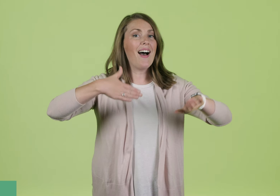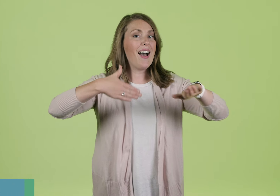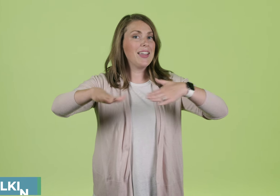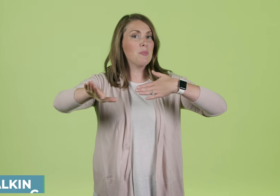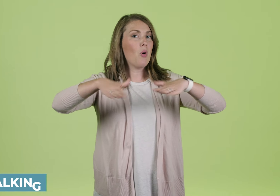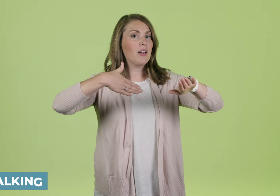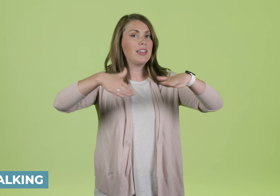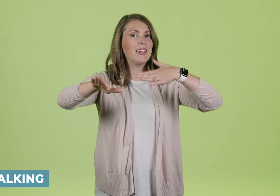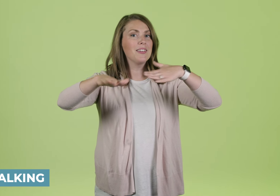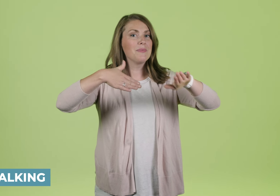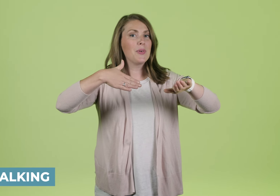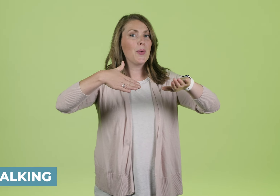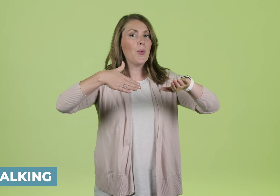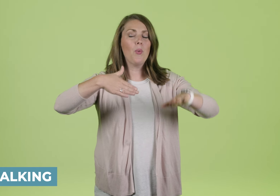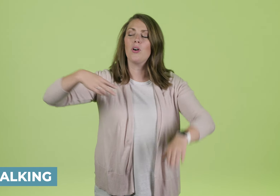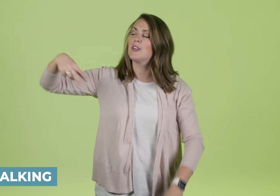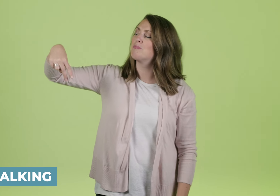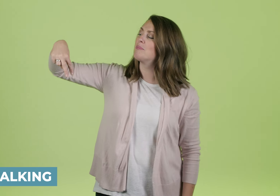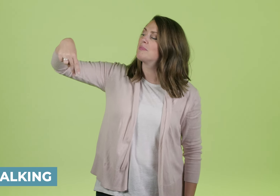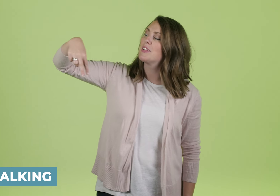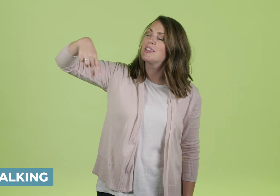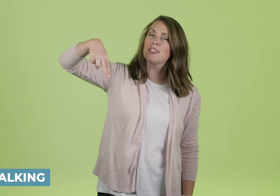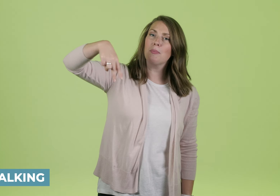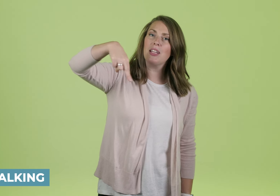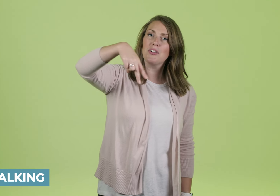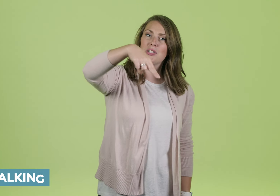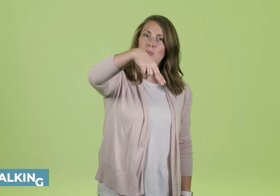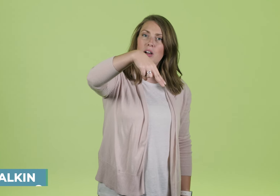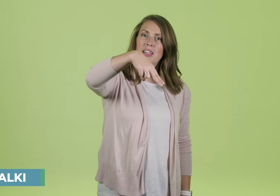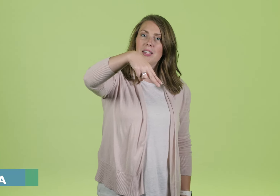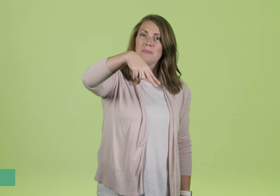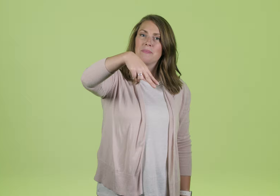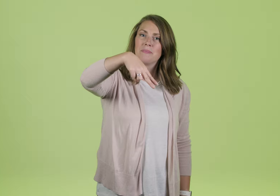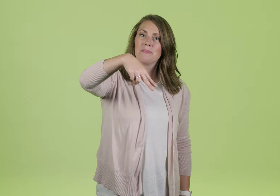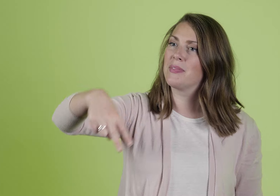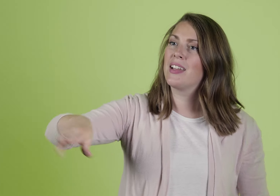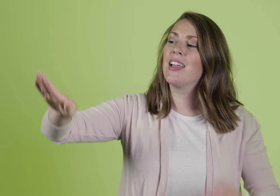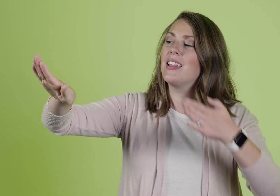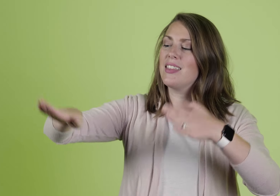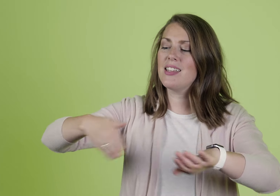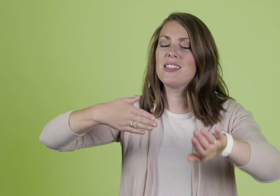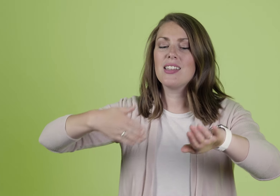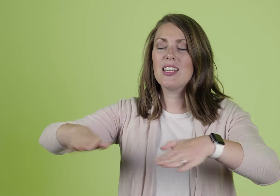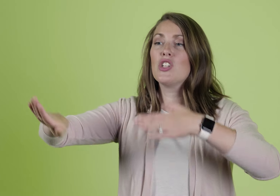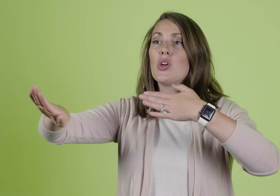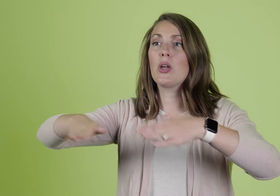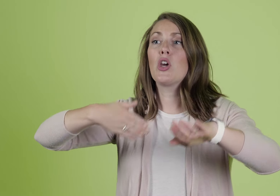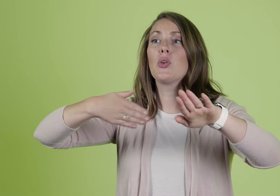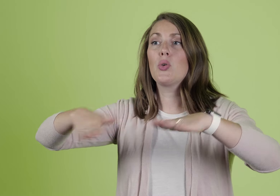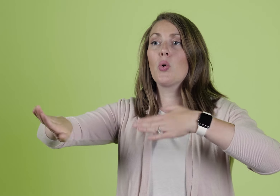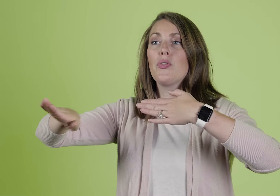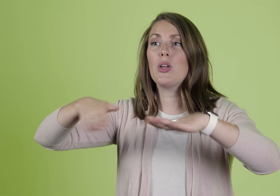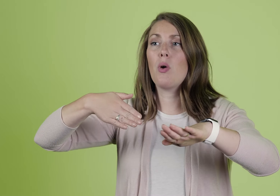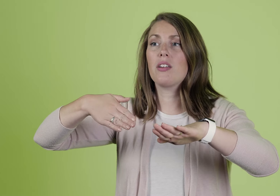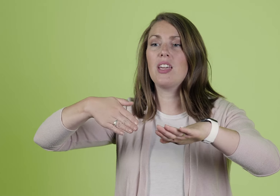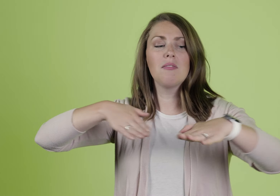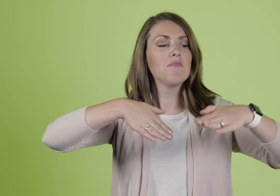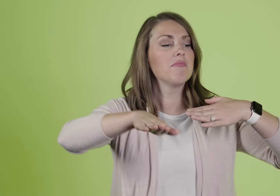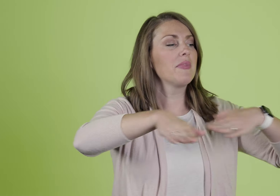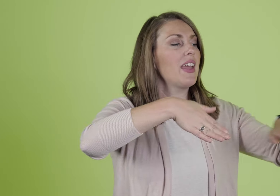I am walking or somebody else is walking. This is showing your feet walking.